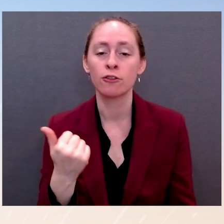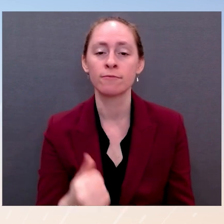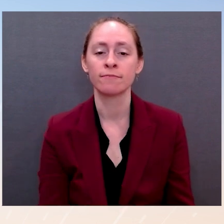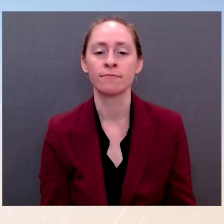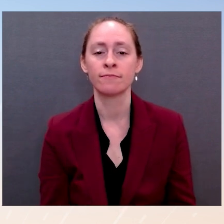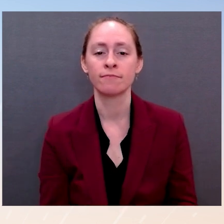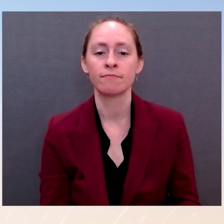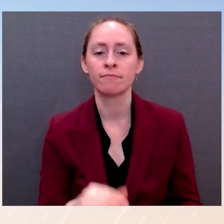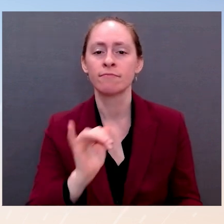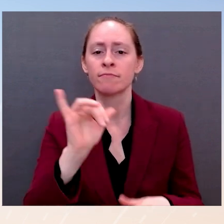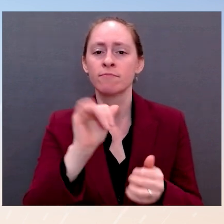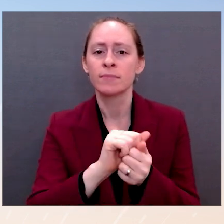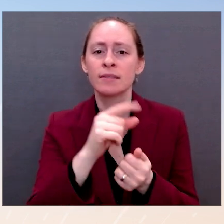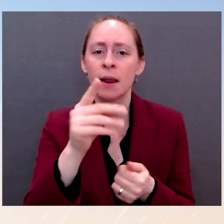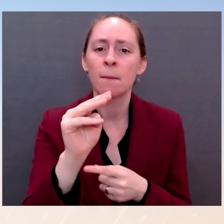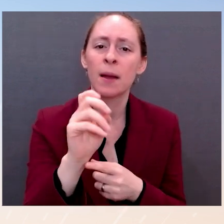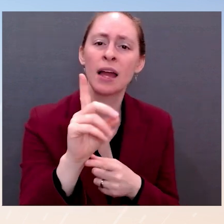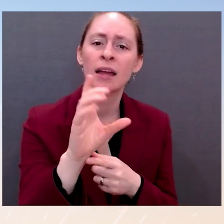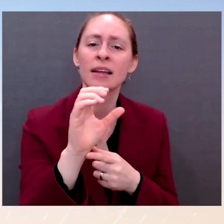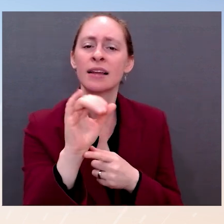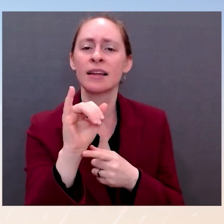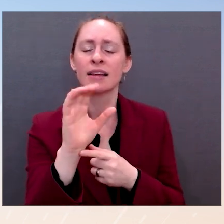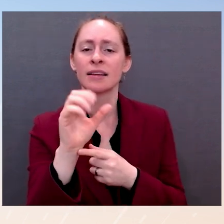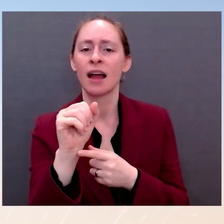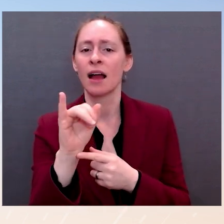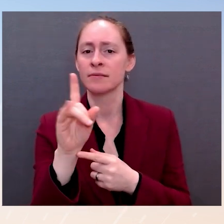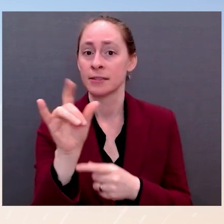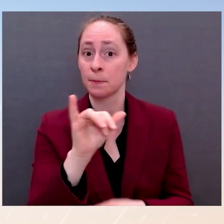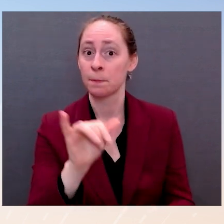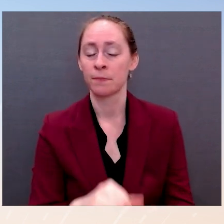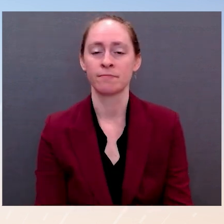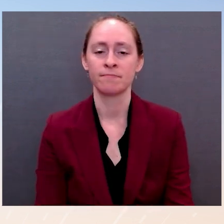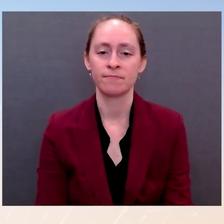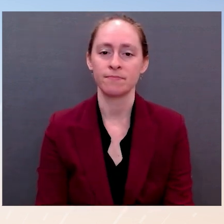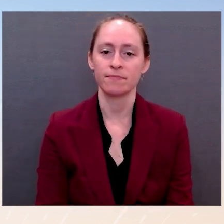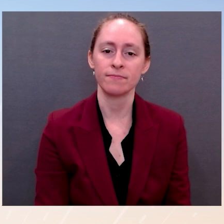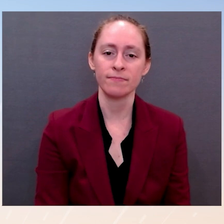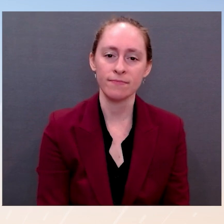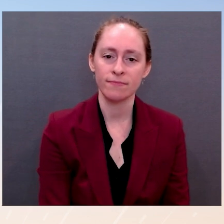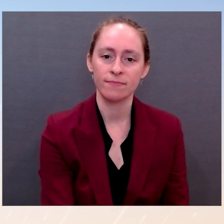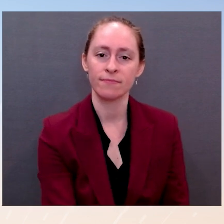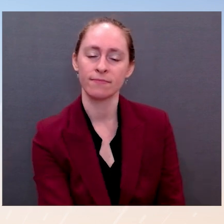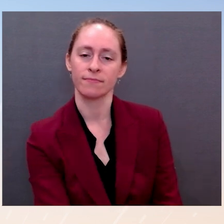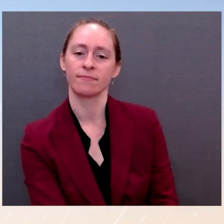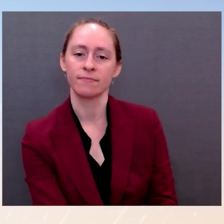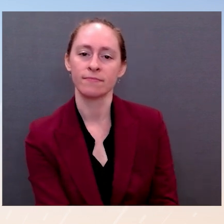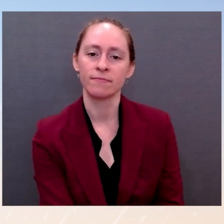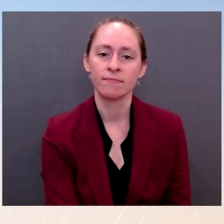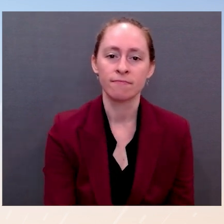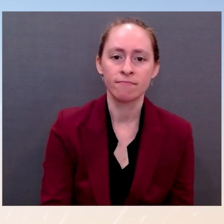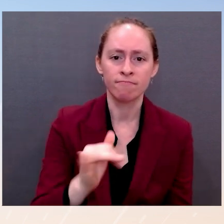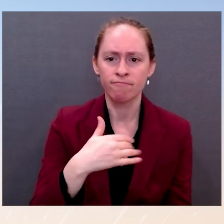so that everything from in the Medicaid program released an access request for comments